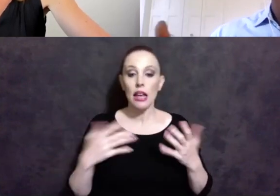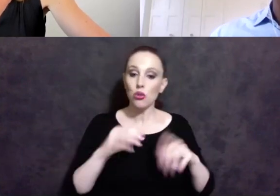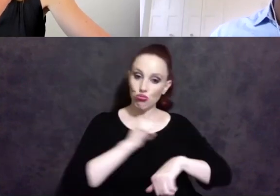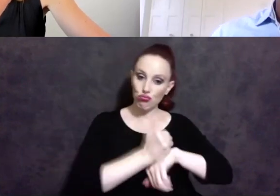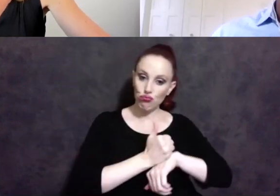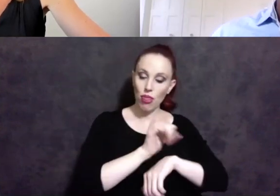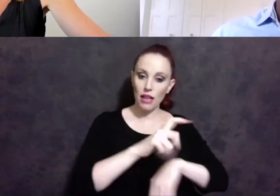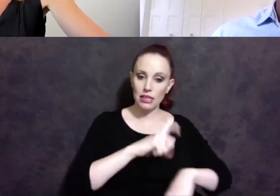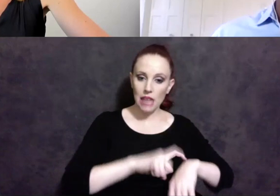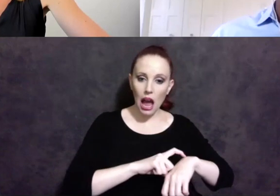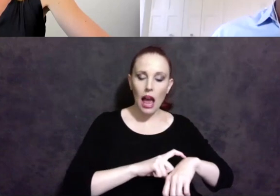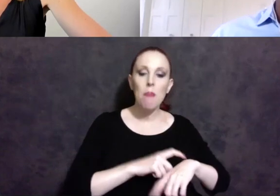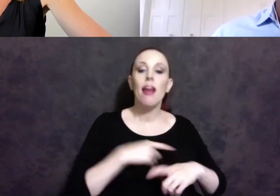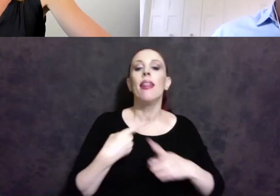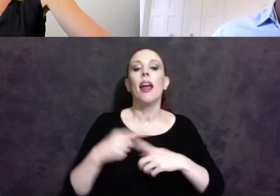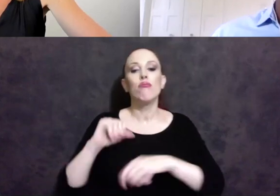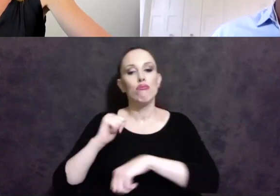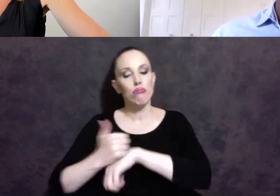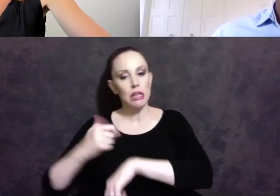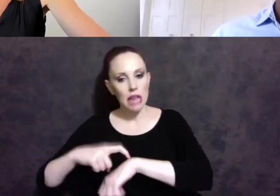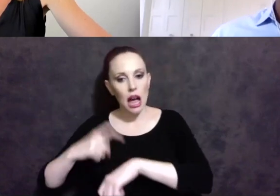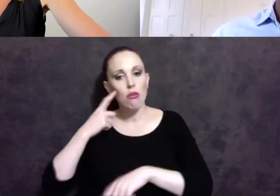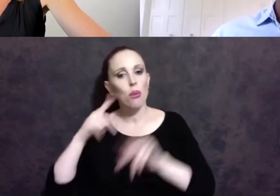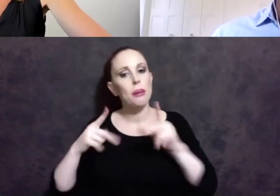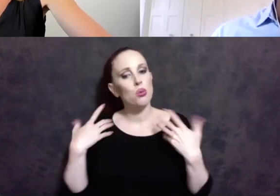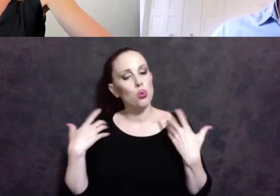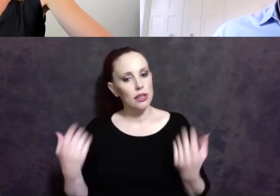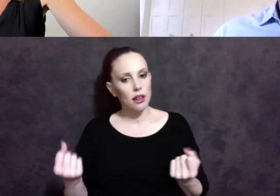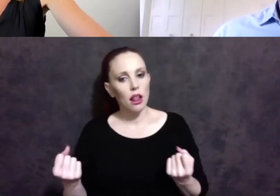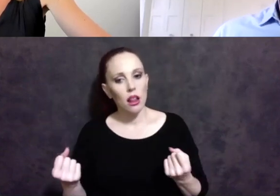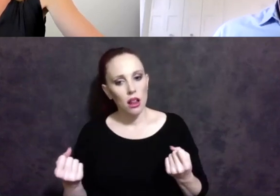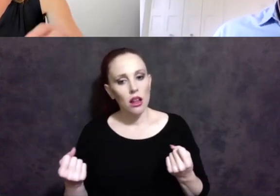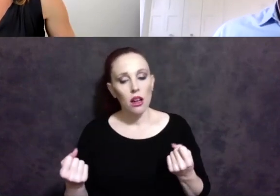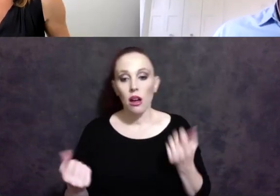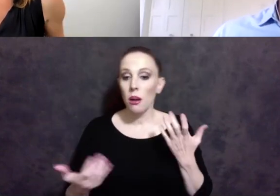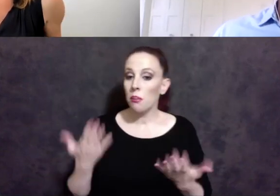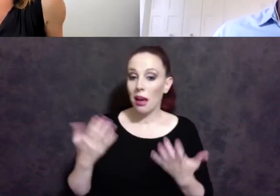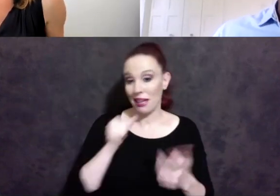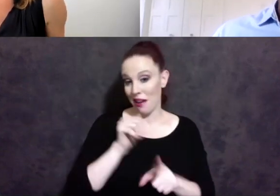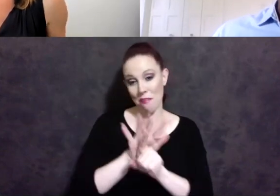carve out space afterwards for people to heal. This might be an unpopular suggestion but